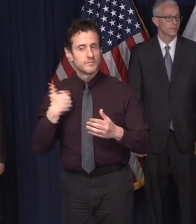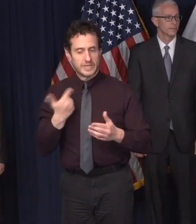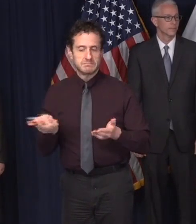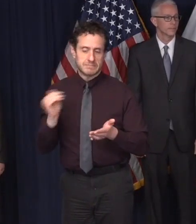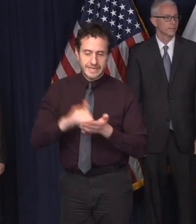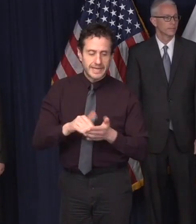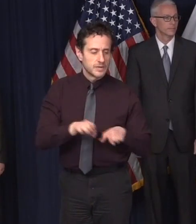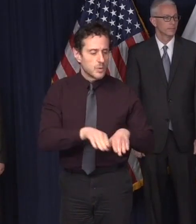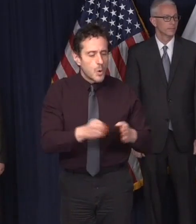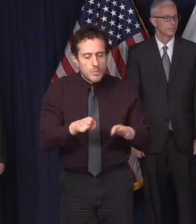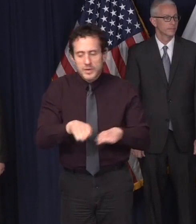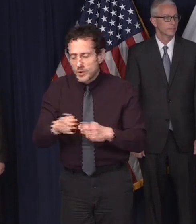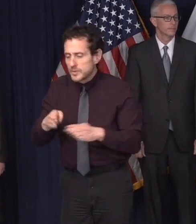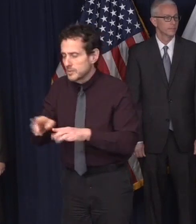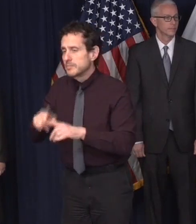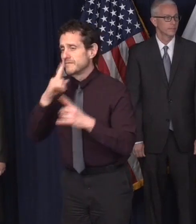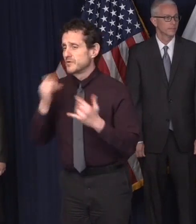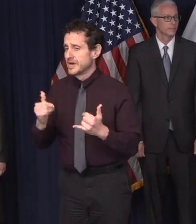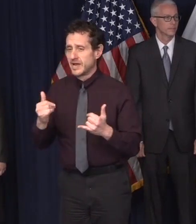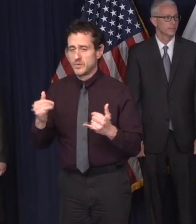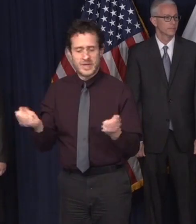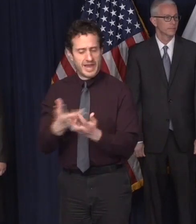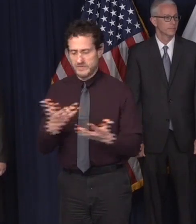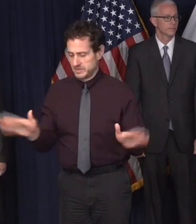EARLIER, I WILL BE THE FIRST ONE